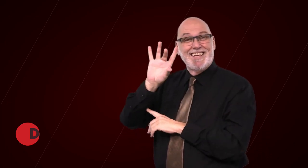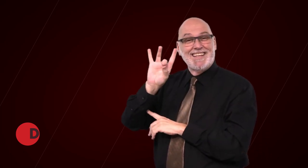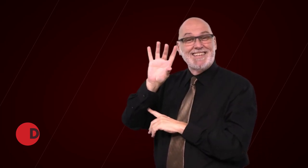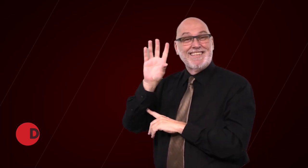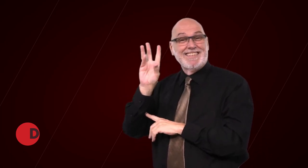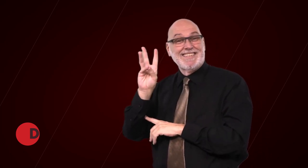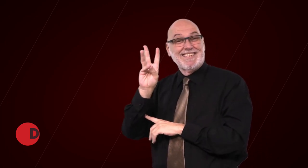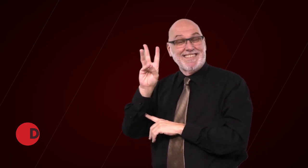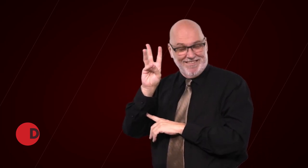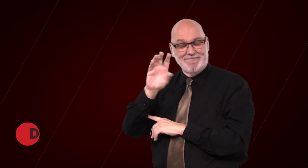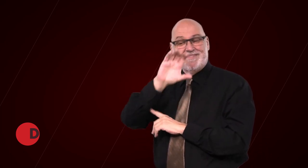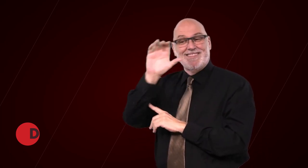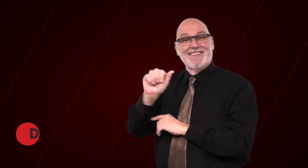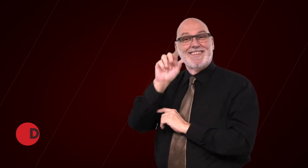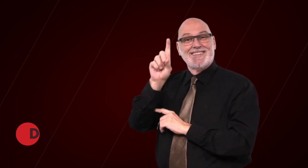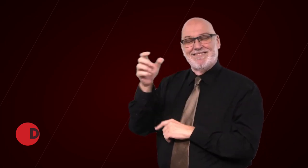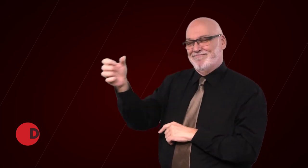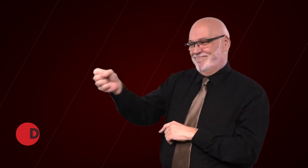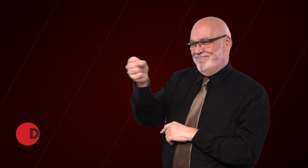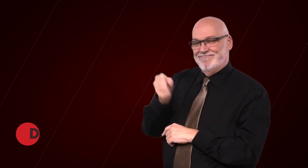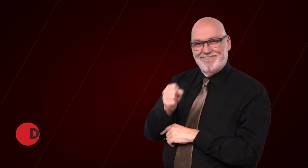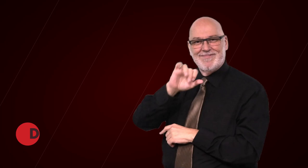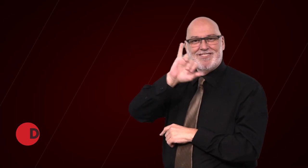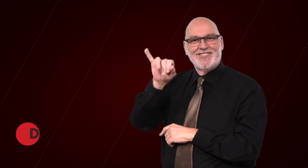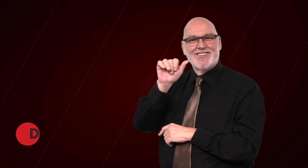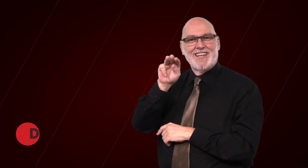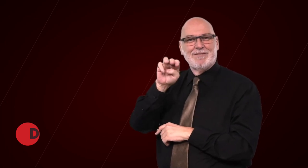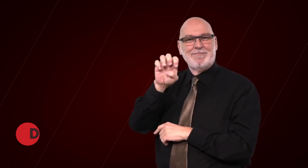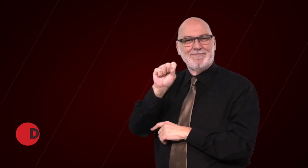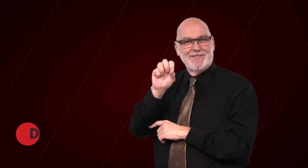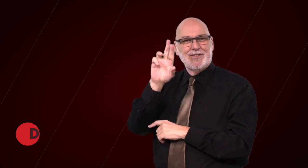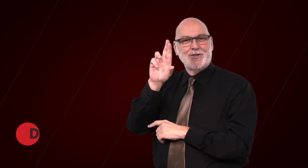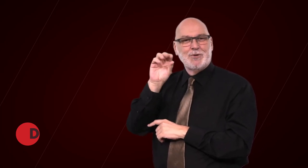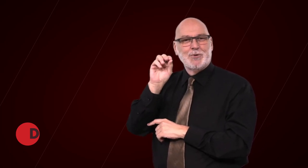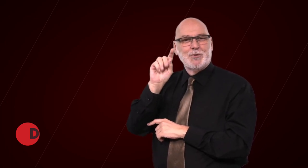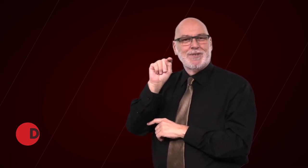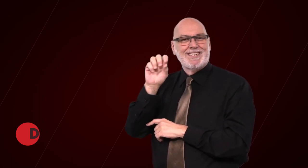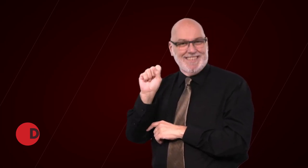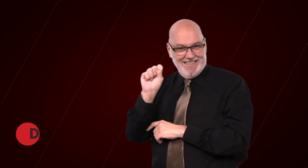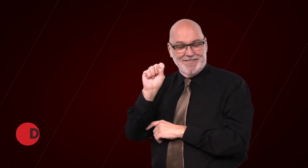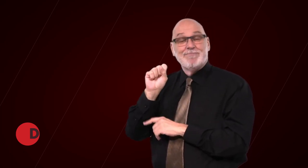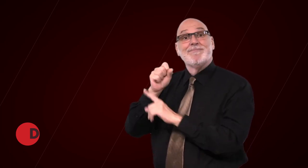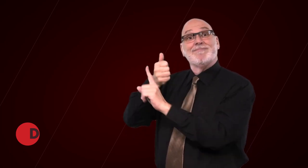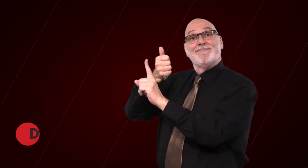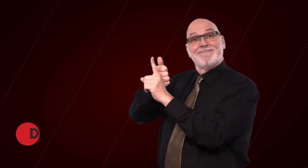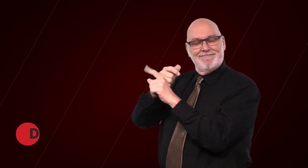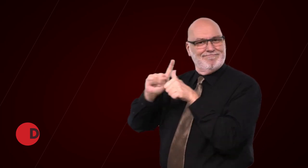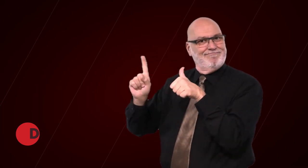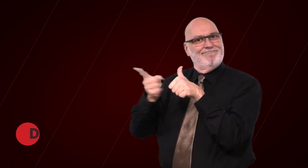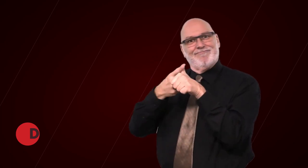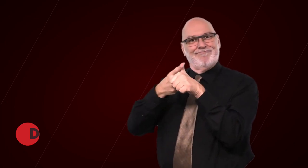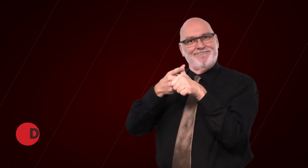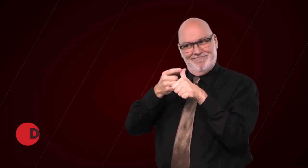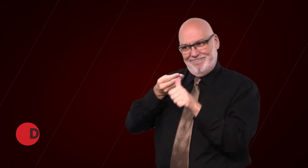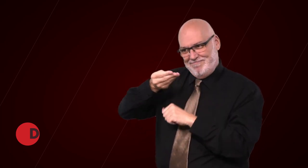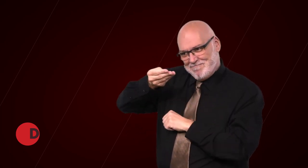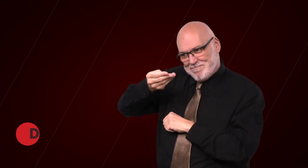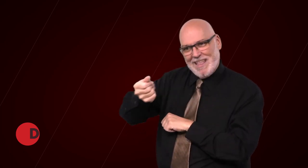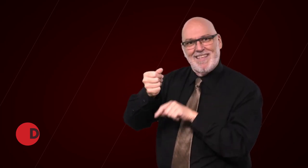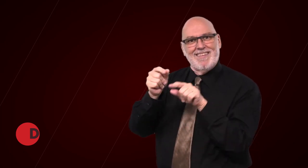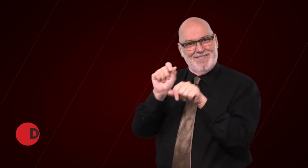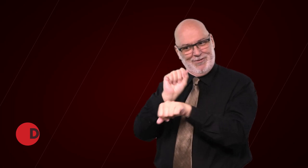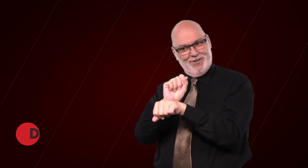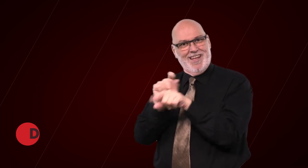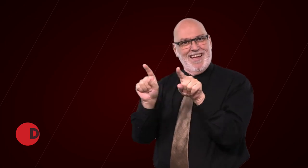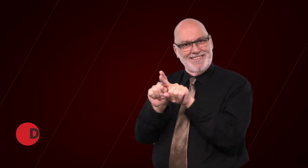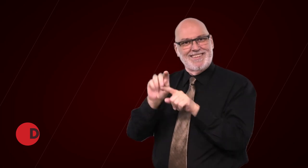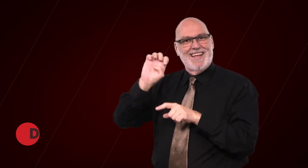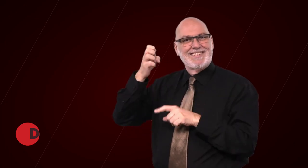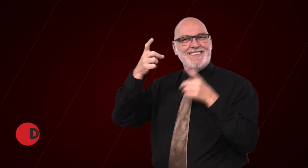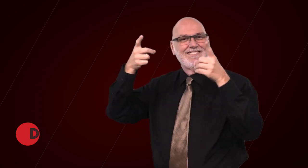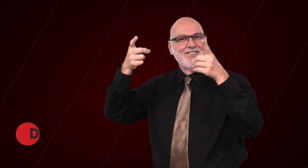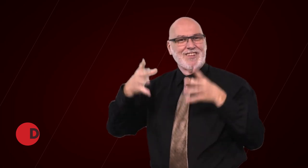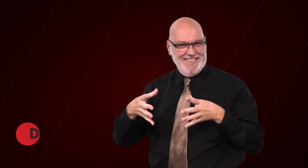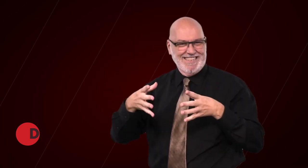In 1986, CAD hired James Root as its first paid Executive Director.